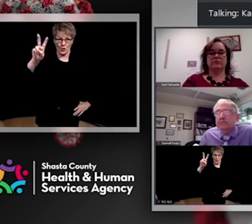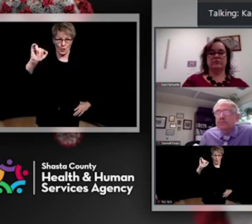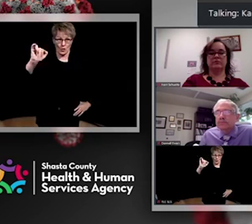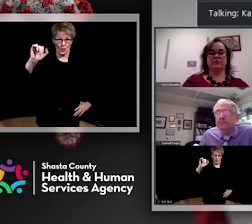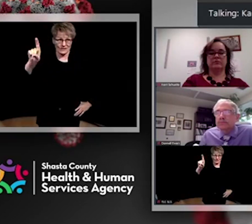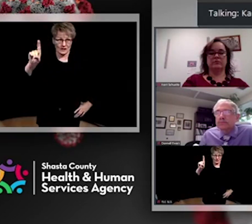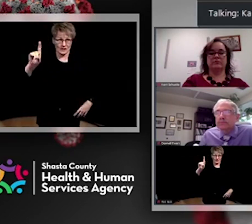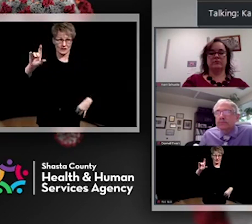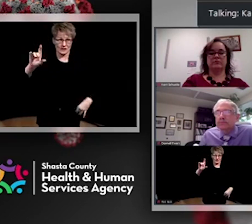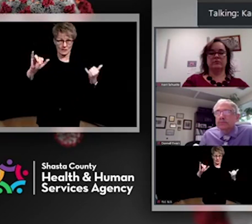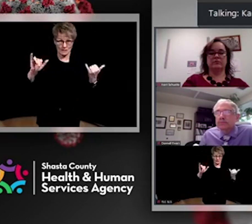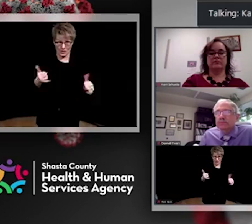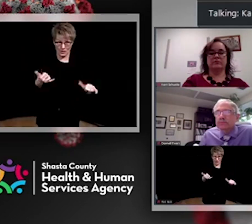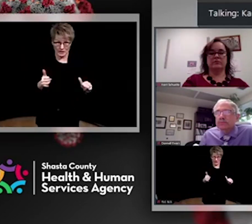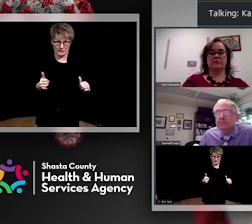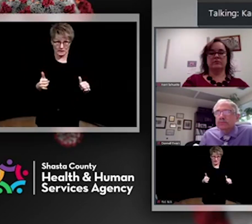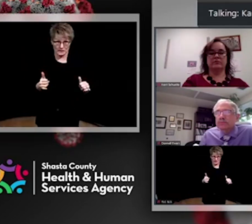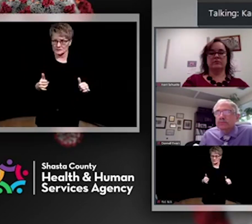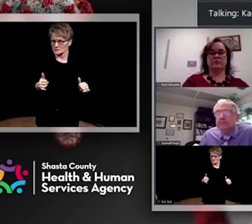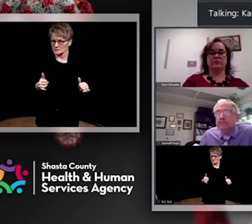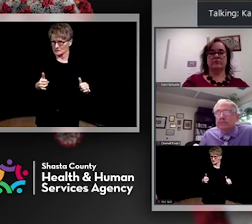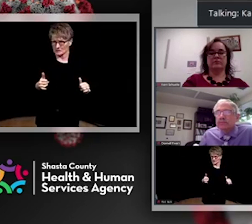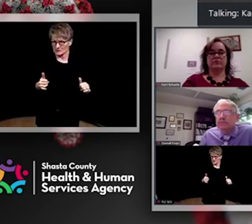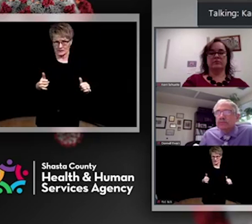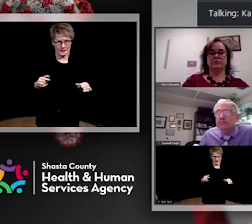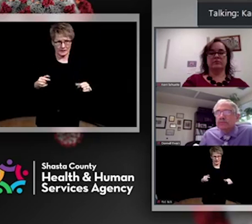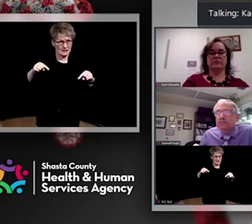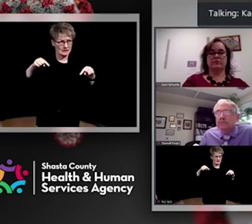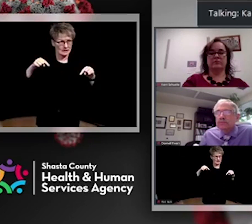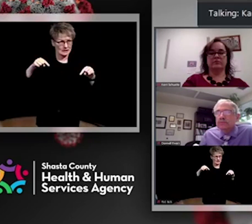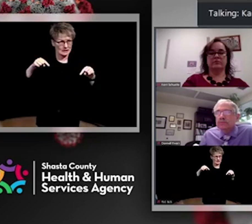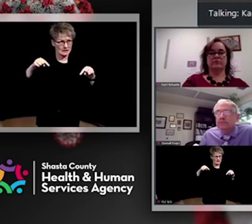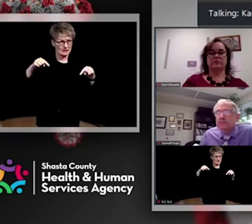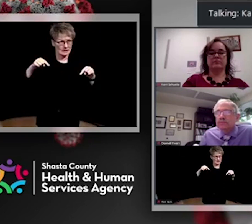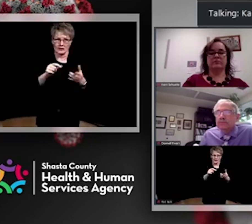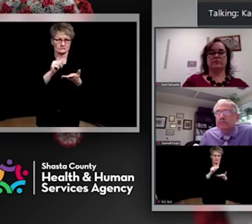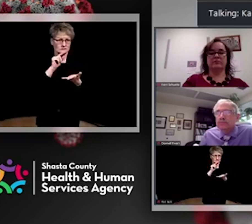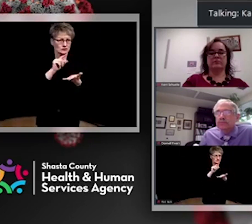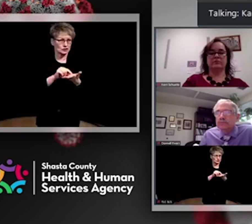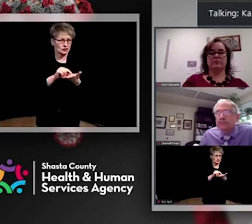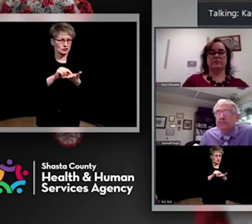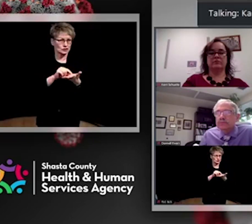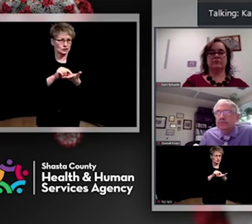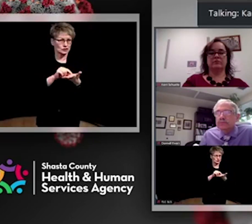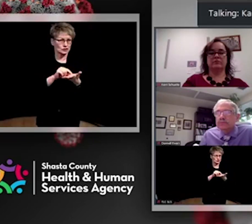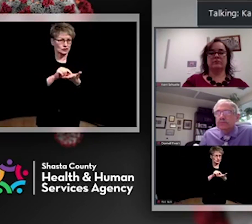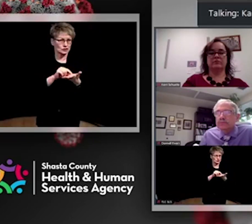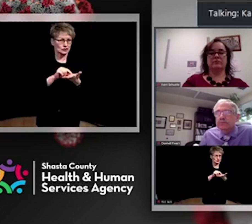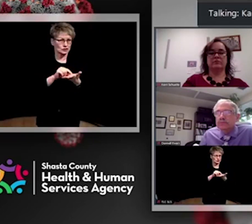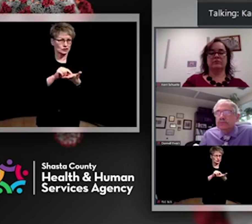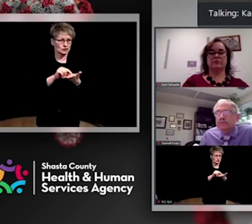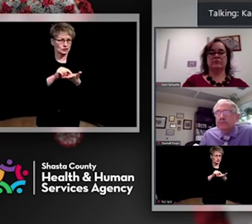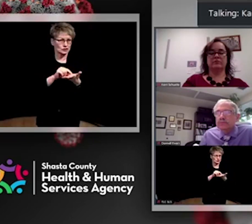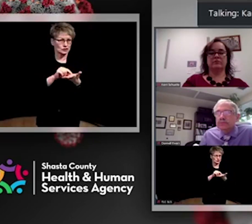and that is very much discouraged. This is a disease that we don't know the long-term impacts.